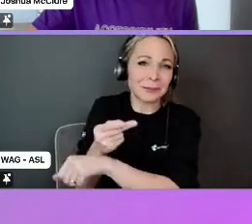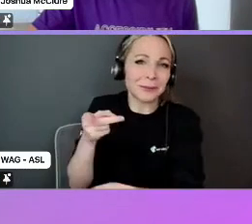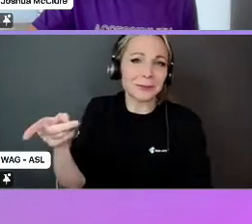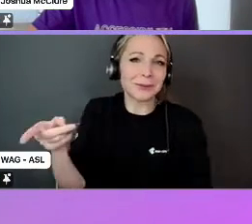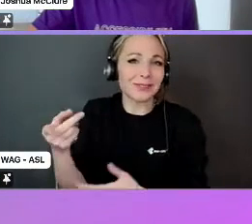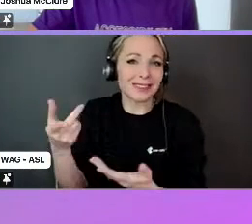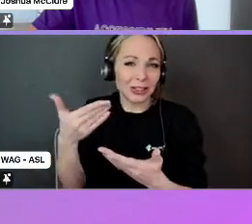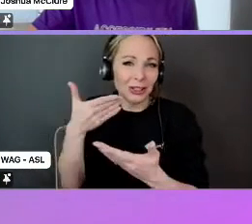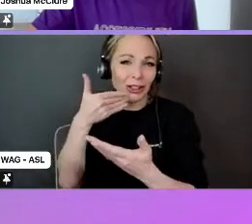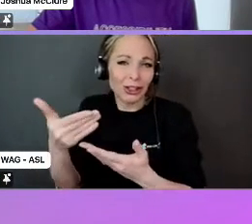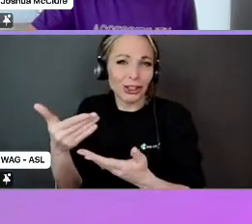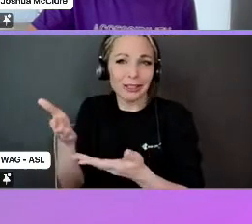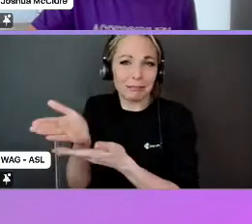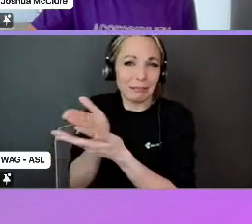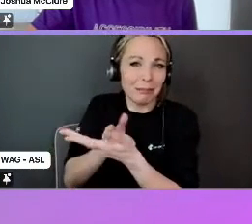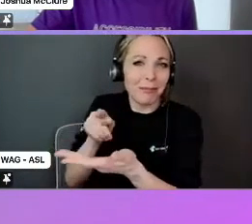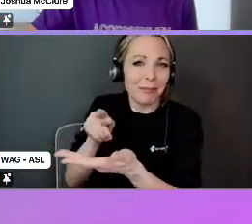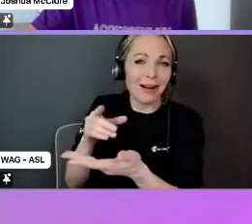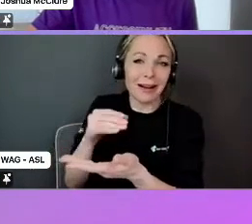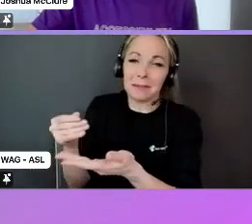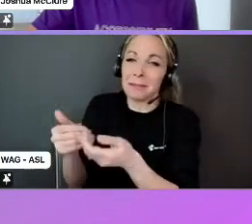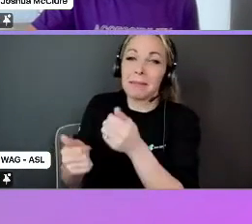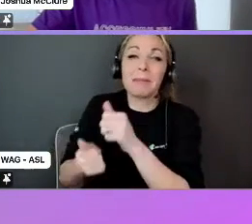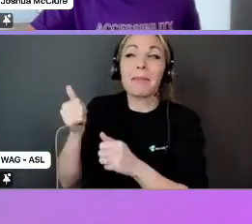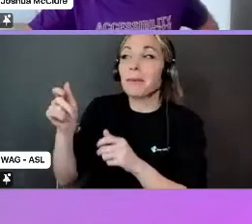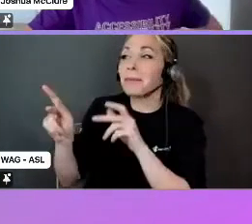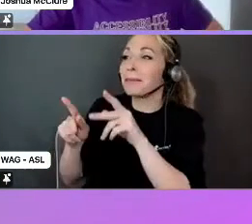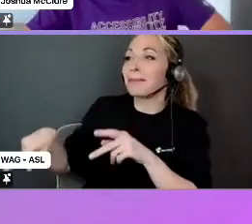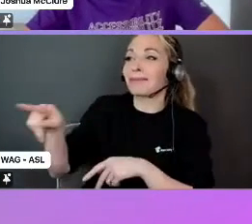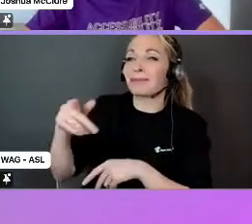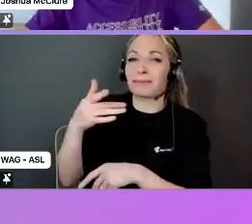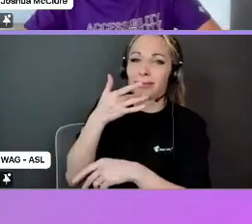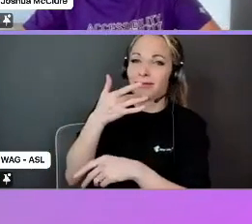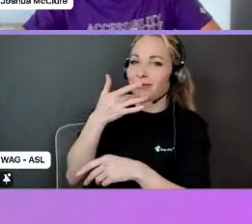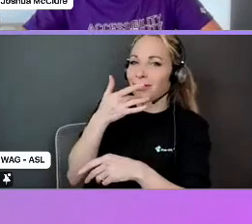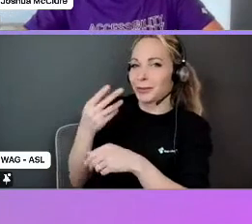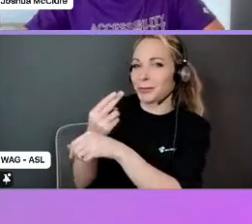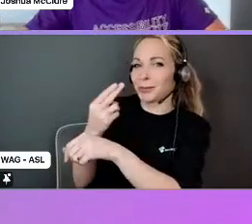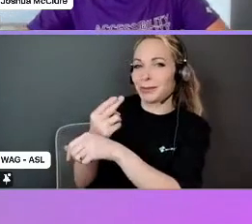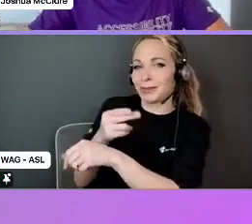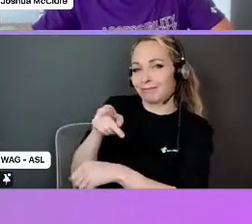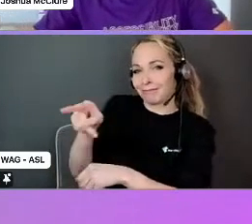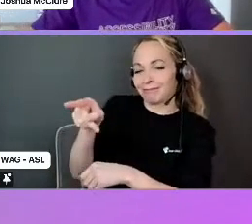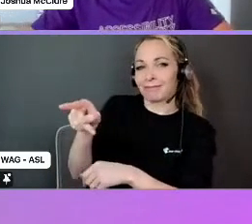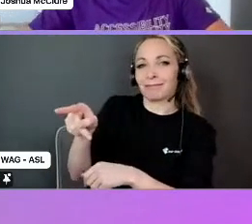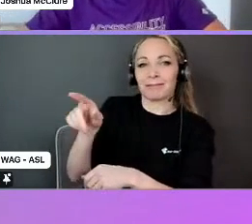fine using aria described by. It's a variable supported aria attribute. It's really the preferred preferred best